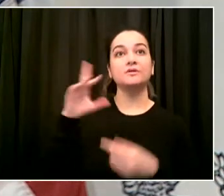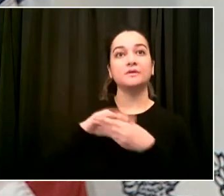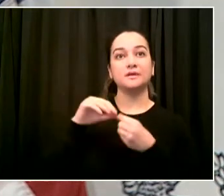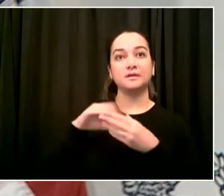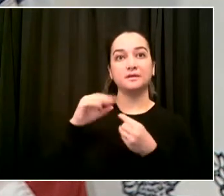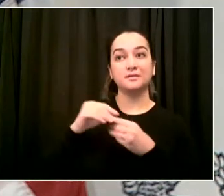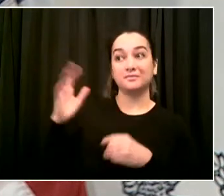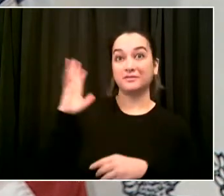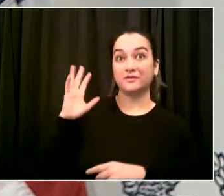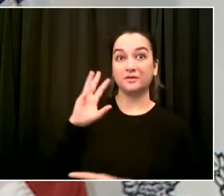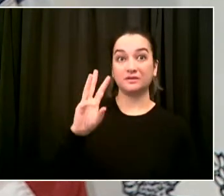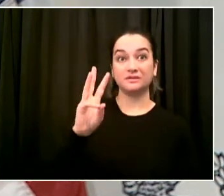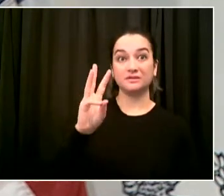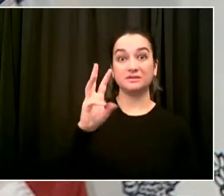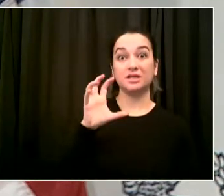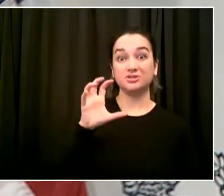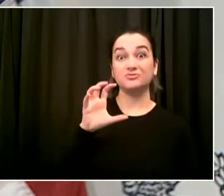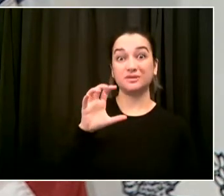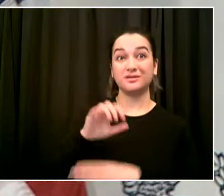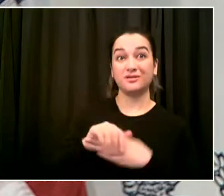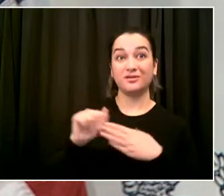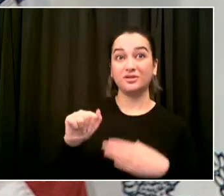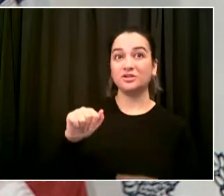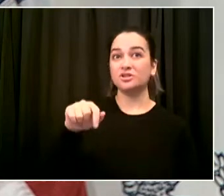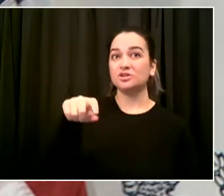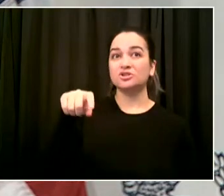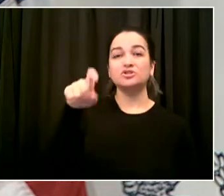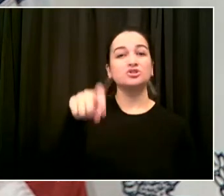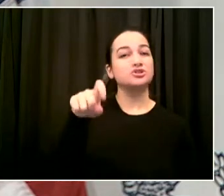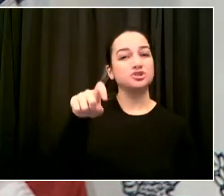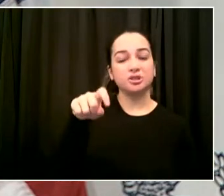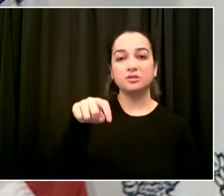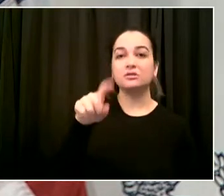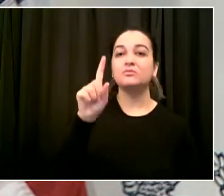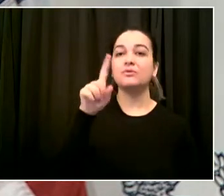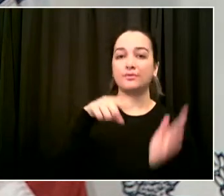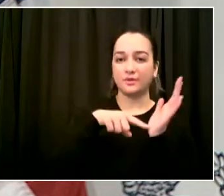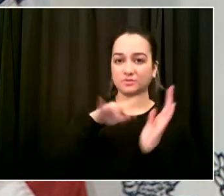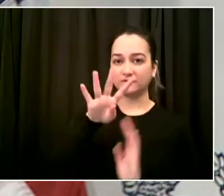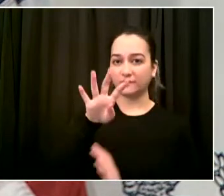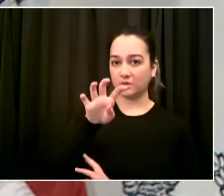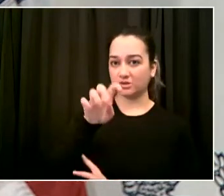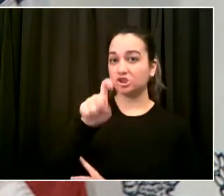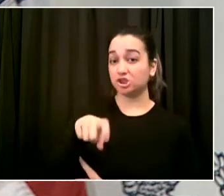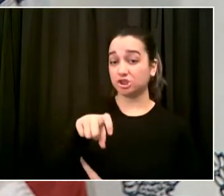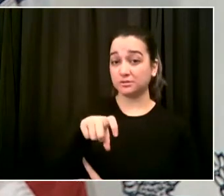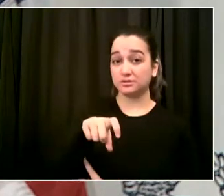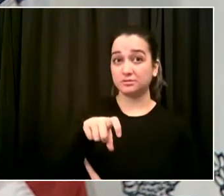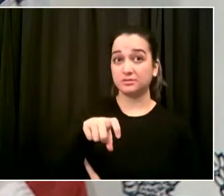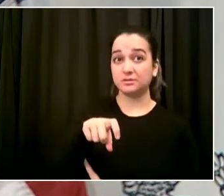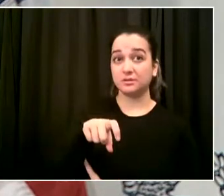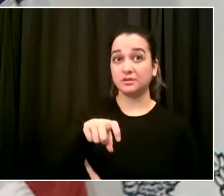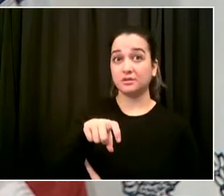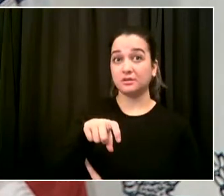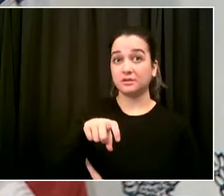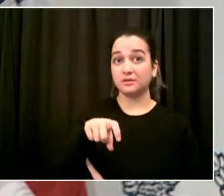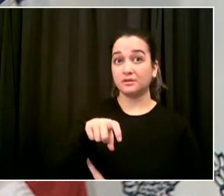ANSWER TO YOUR QUESTION, DIRECT AID TO EVERYDAY PEOPLE, SMALL BUSINESSES, THAT